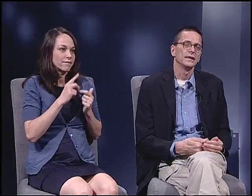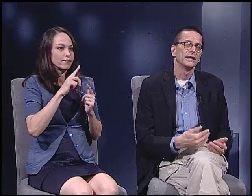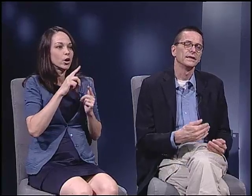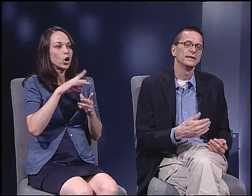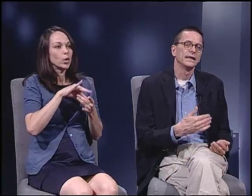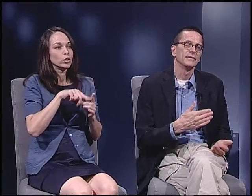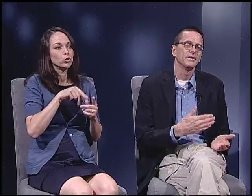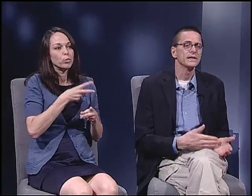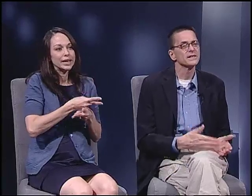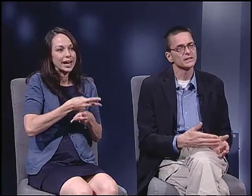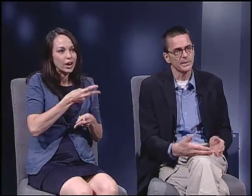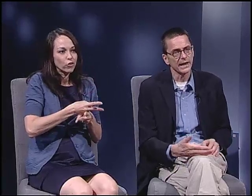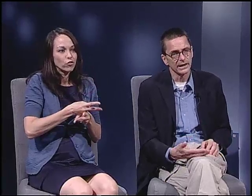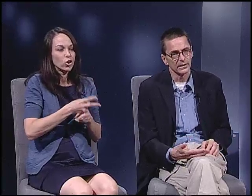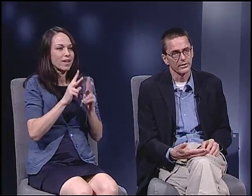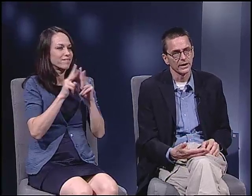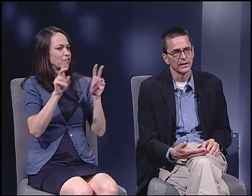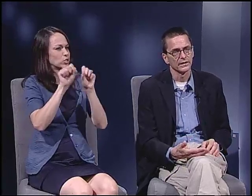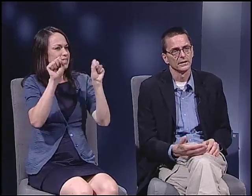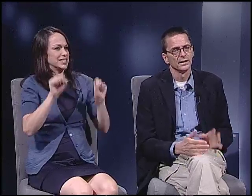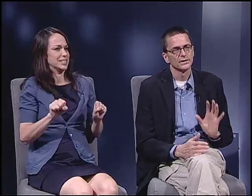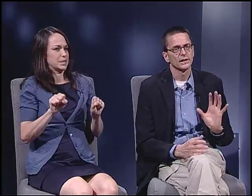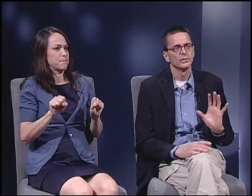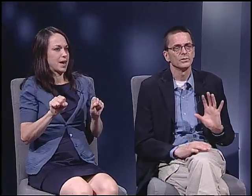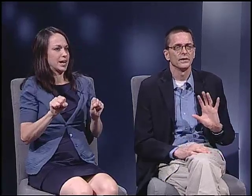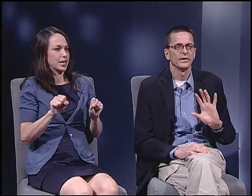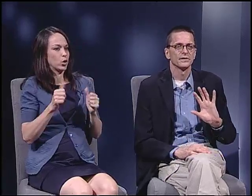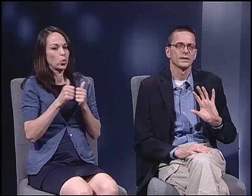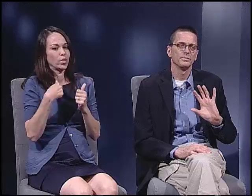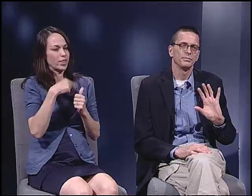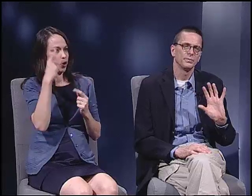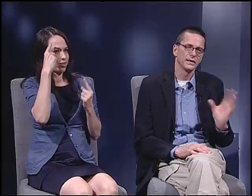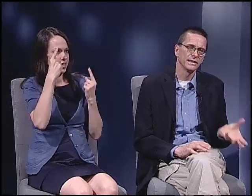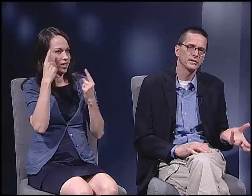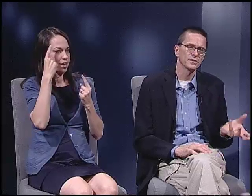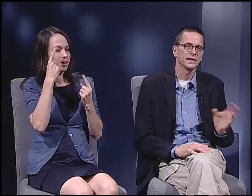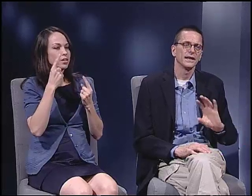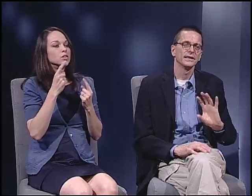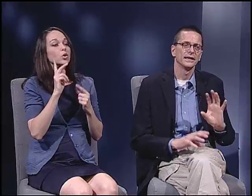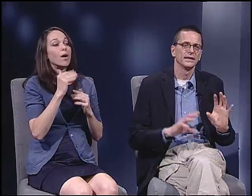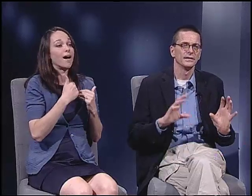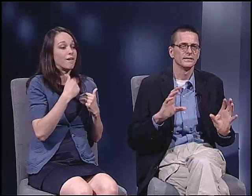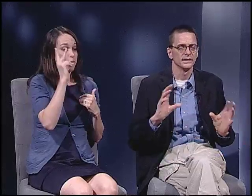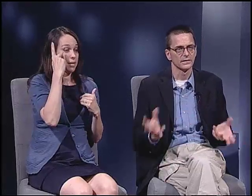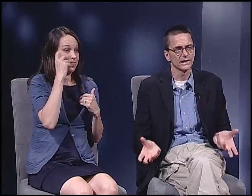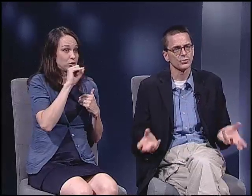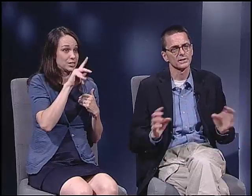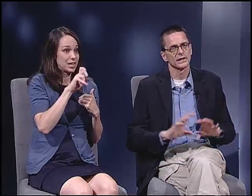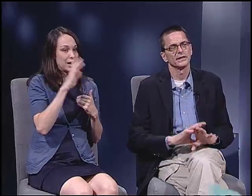and very systematic in our thinking. So, there's a political side and intellectual side